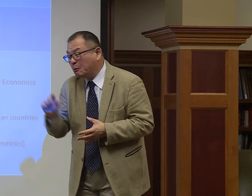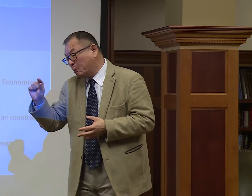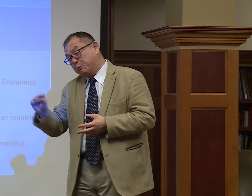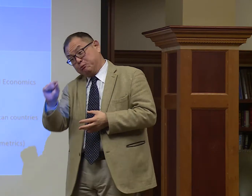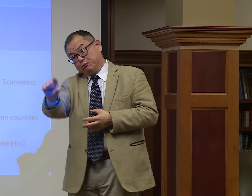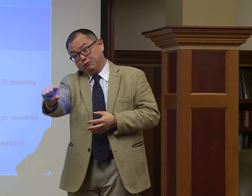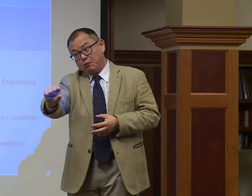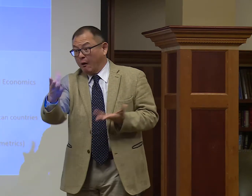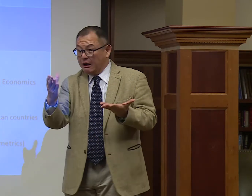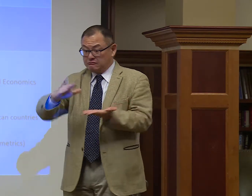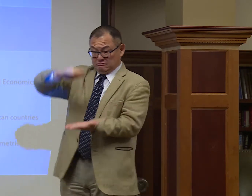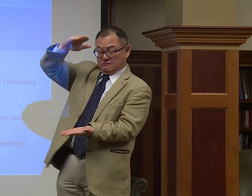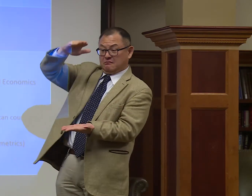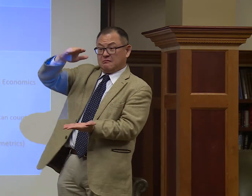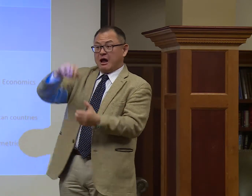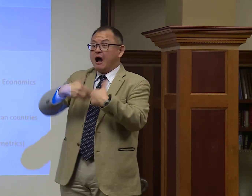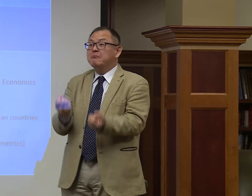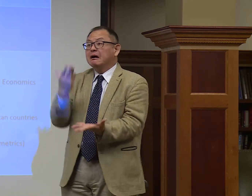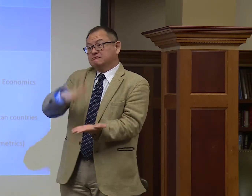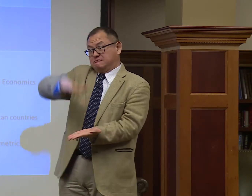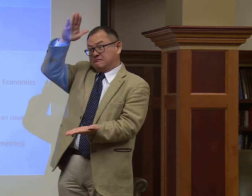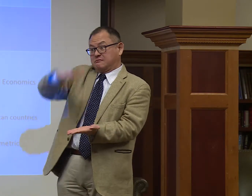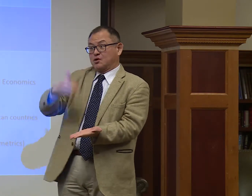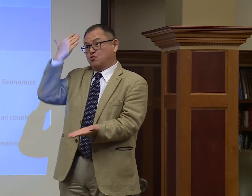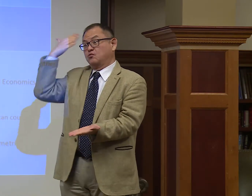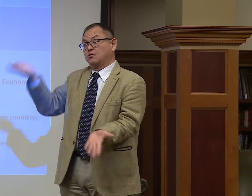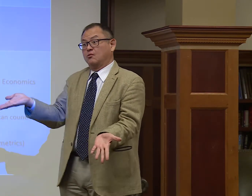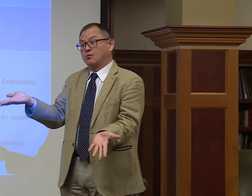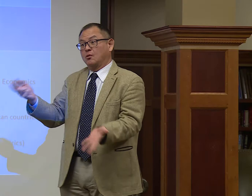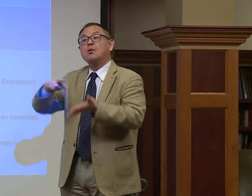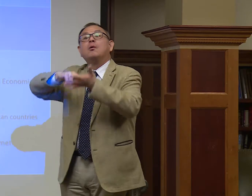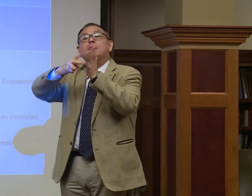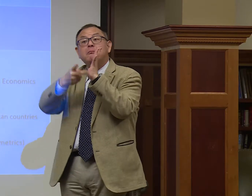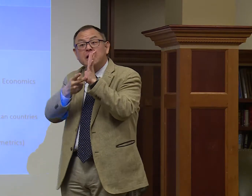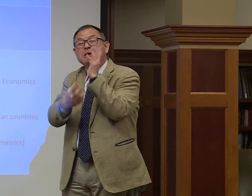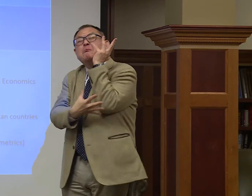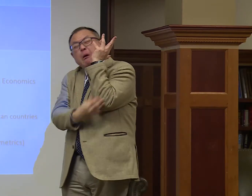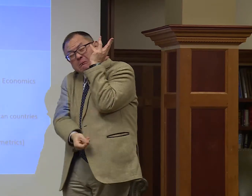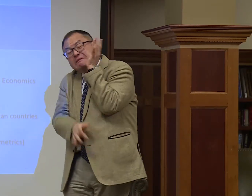disadvantaged, but what do we do about it? And, yes, there are people living in poverty,